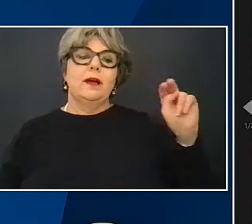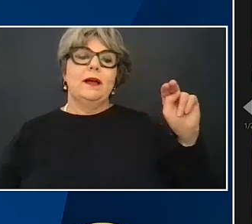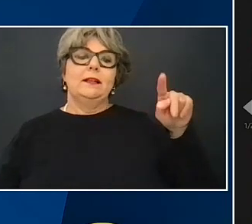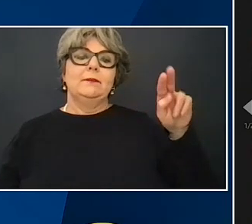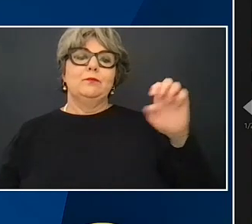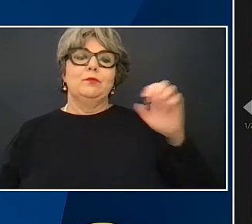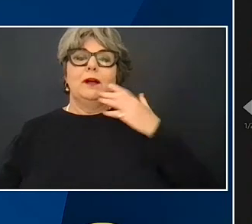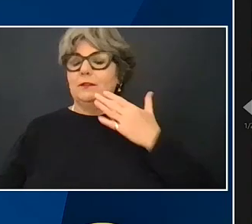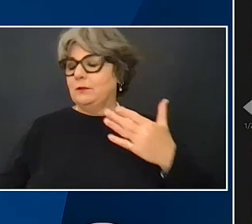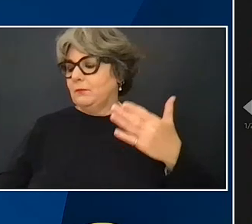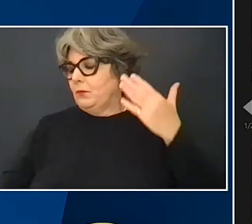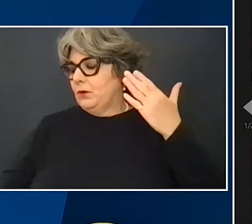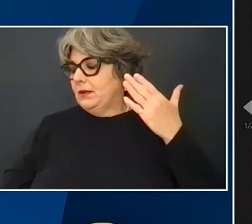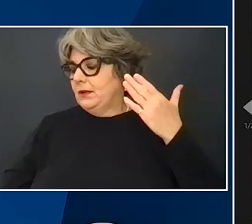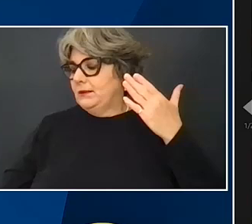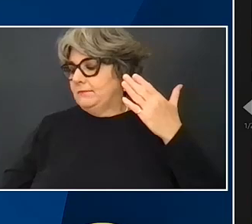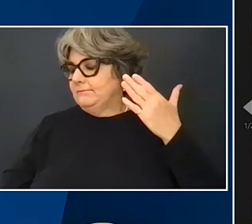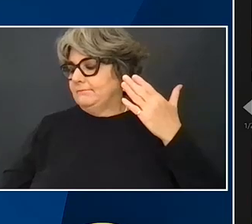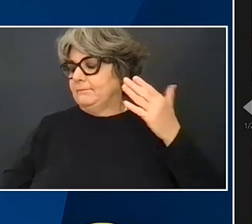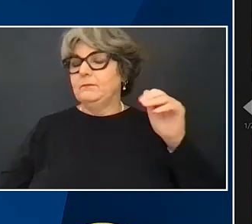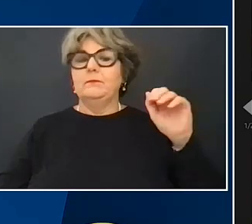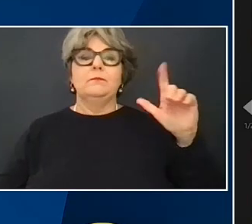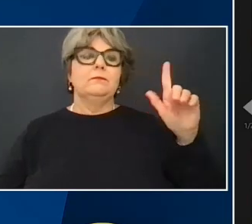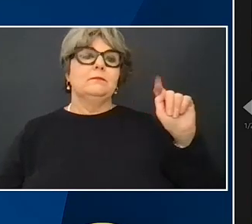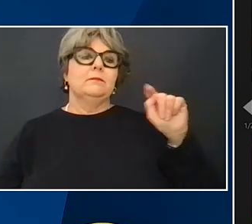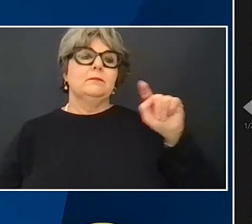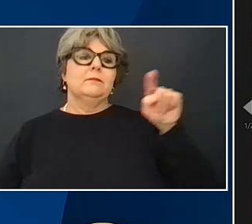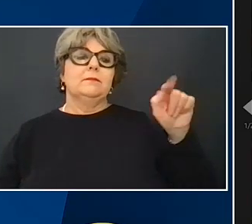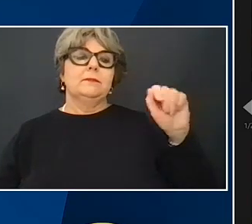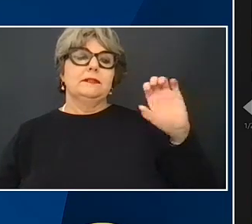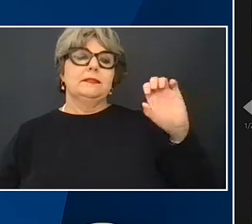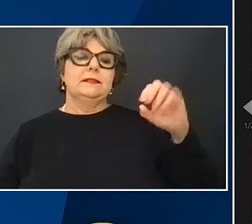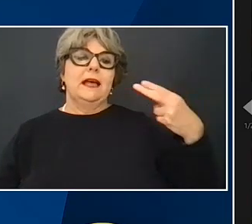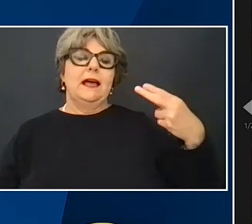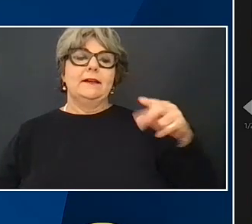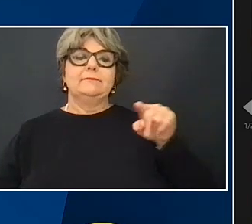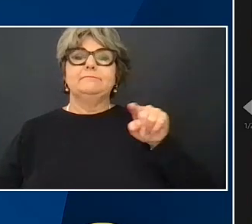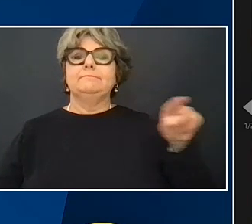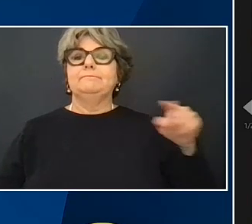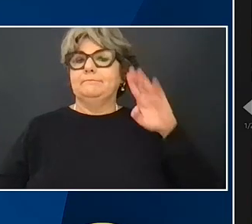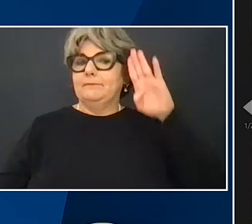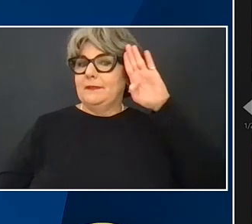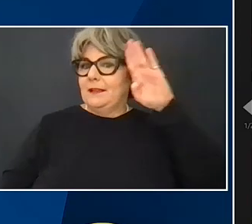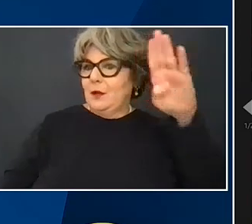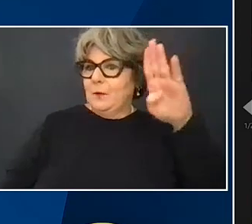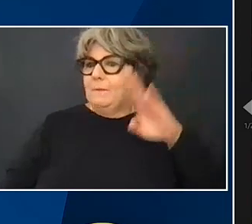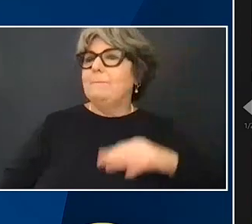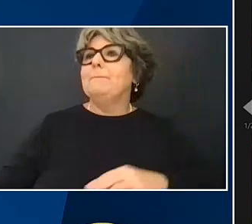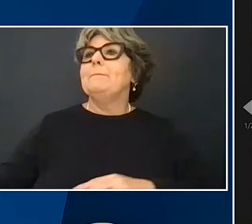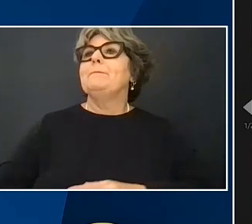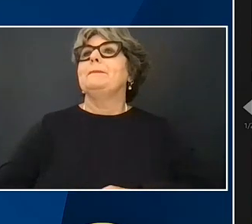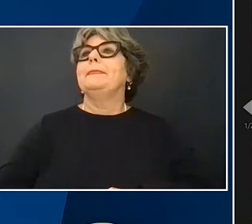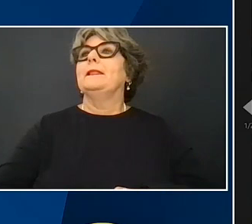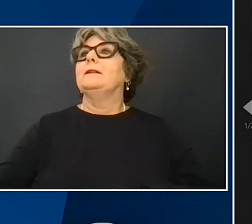Good morning, JoEllen. And her alternate Zack Goodwin. Hi, everyone. Hi, Zack. Representing historically black